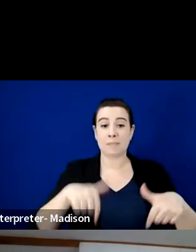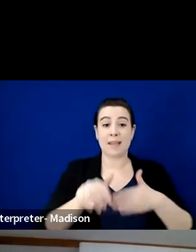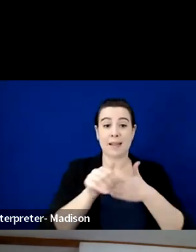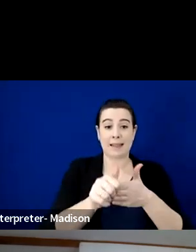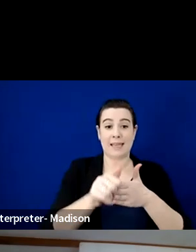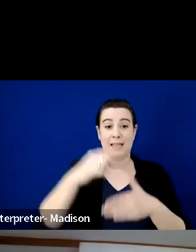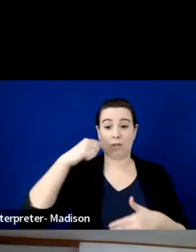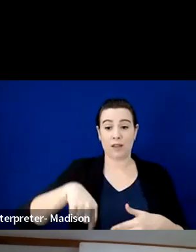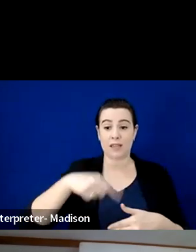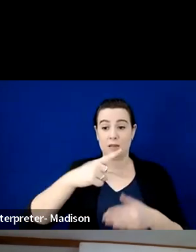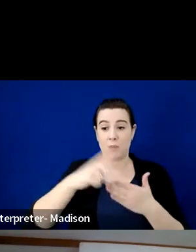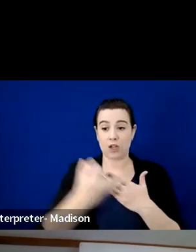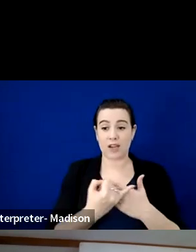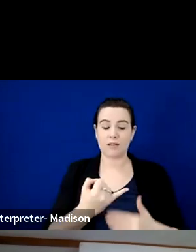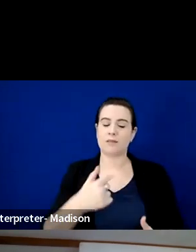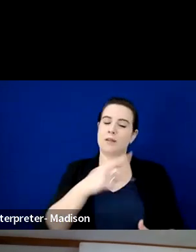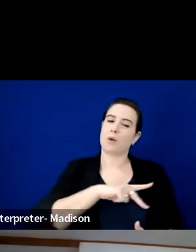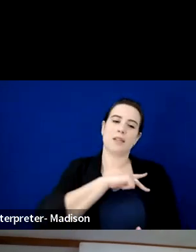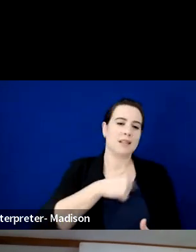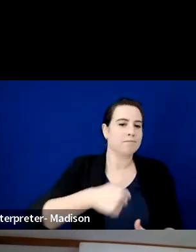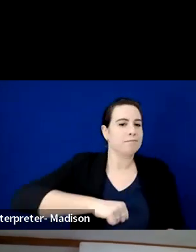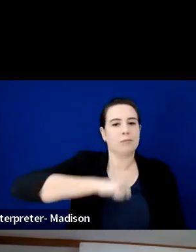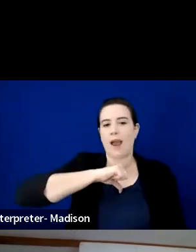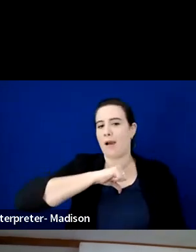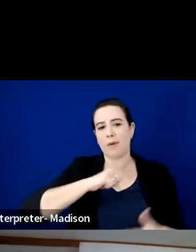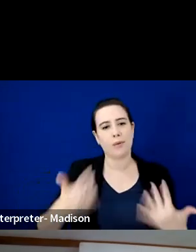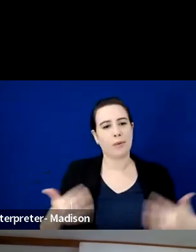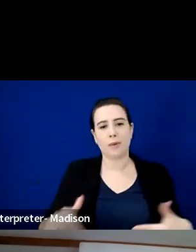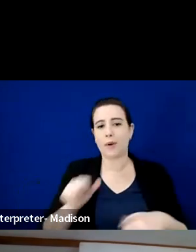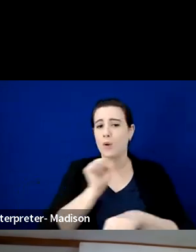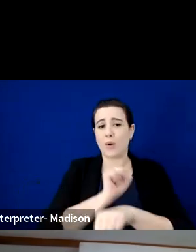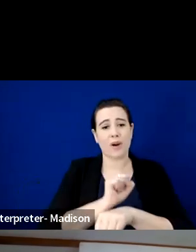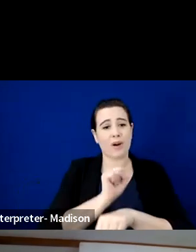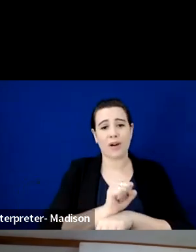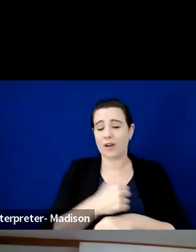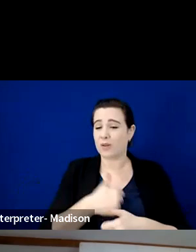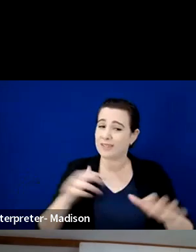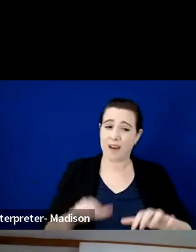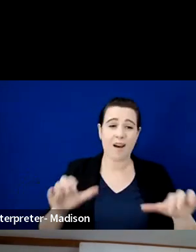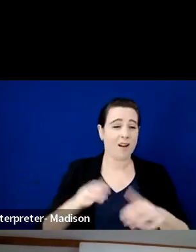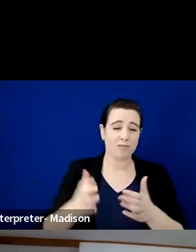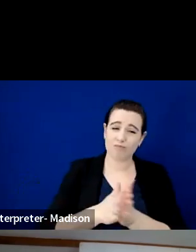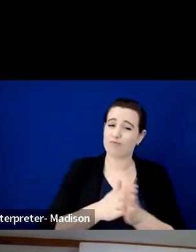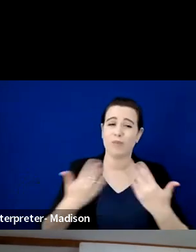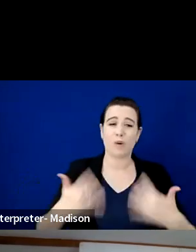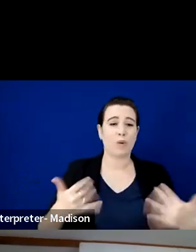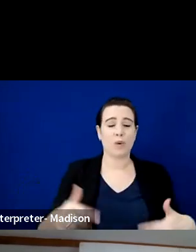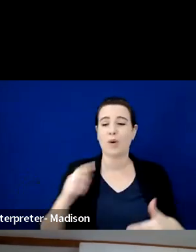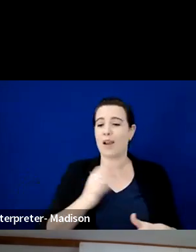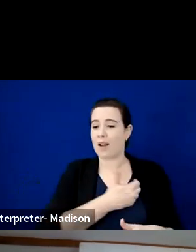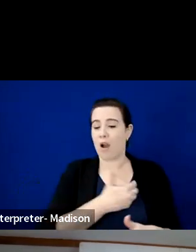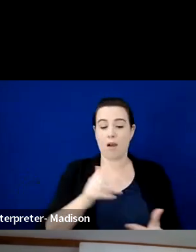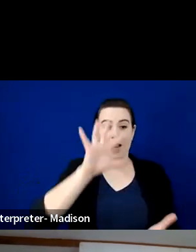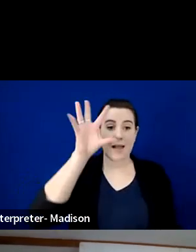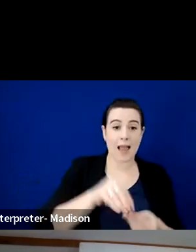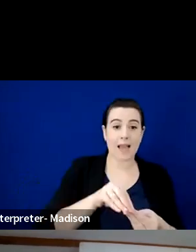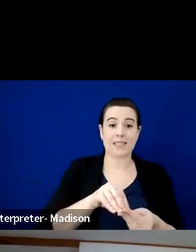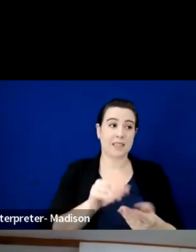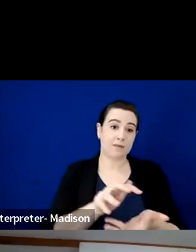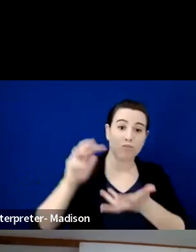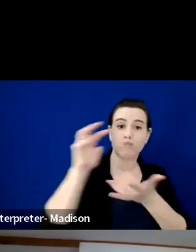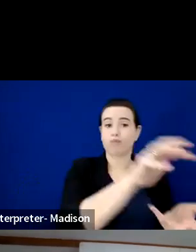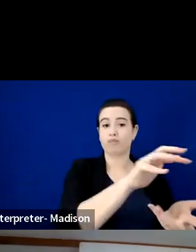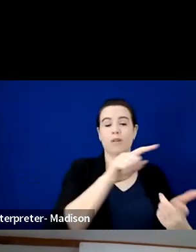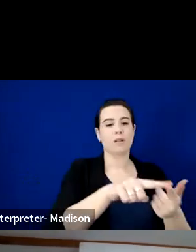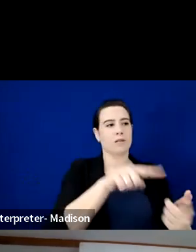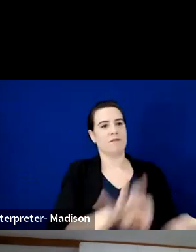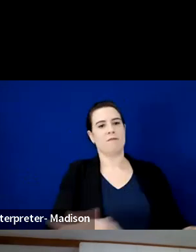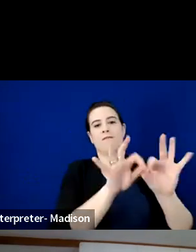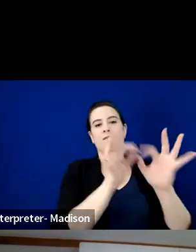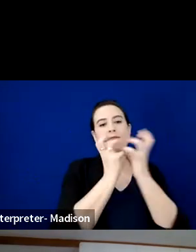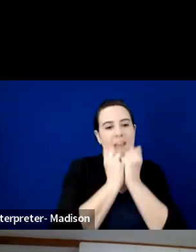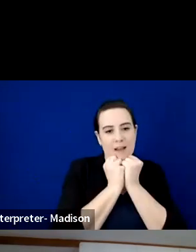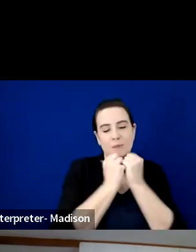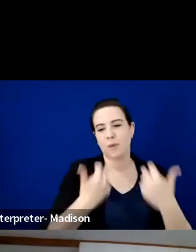being able to reach out to other -- other funded organizations was just really helpful.